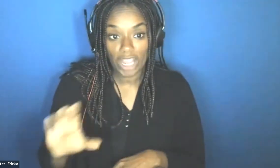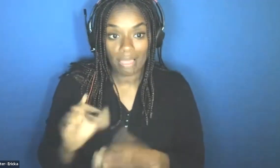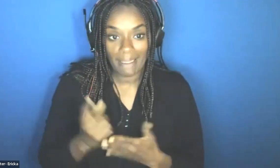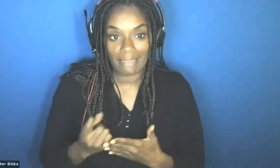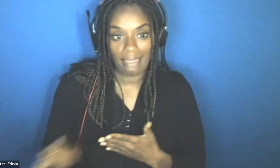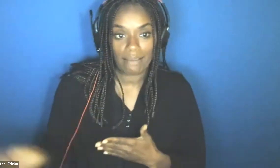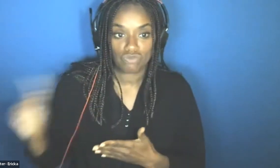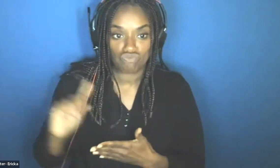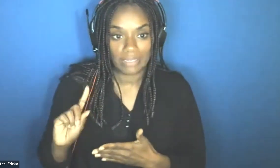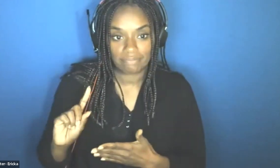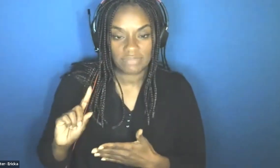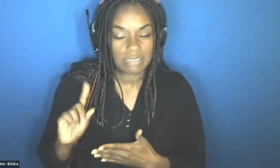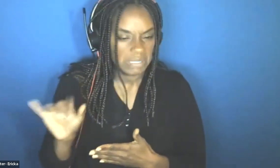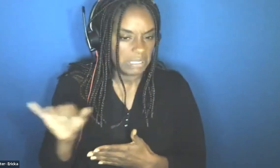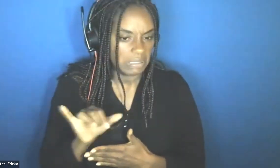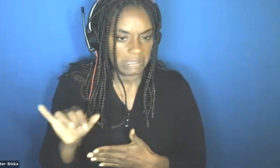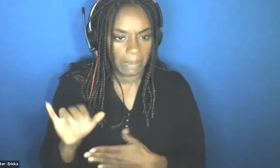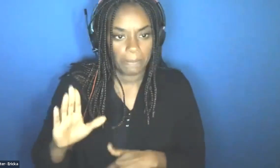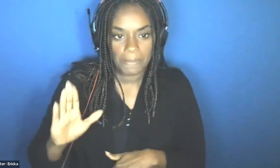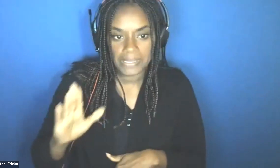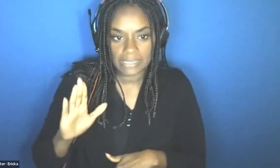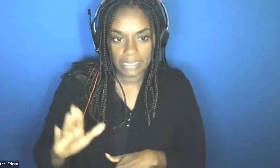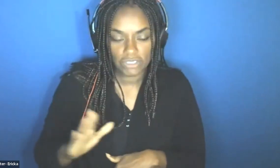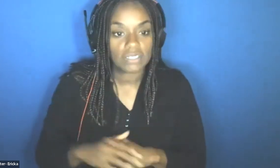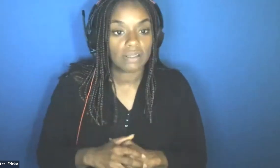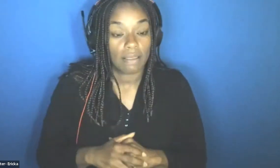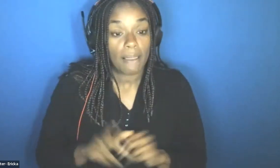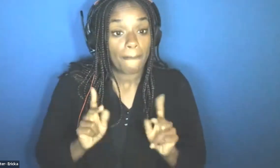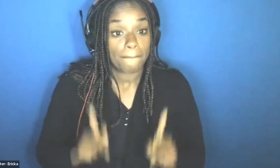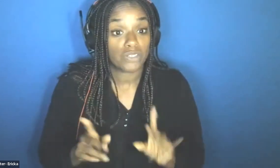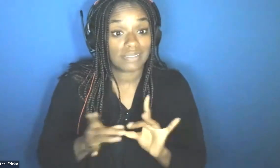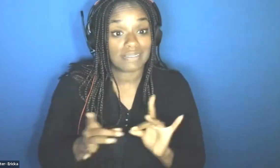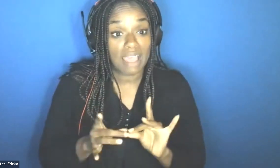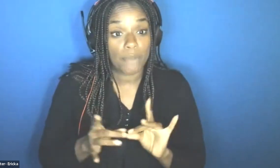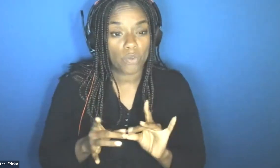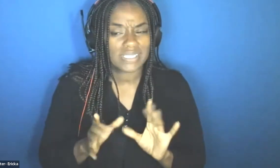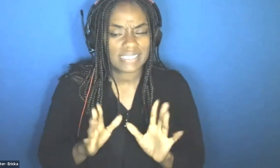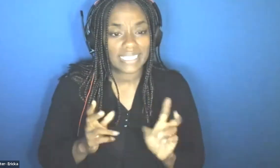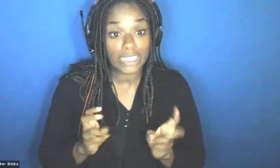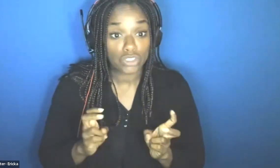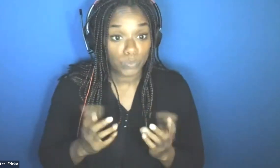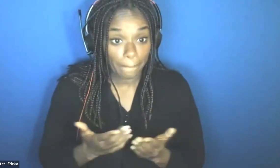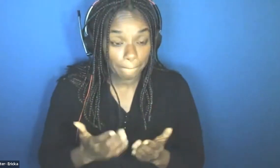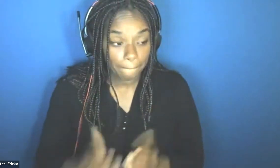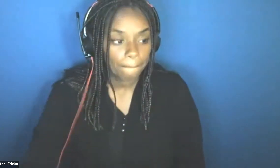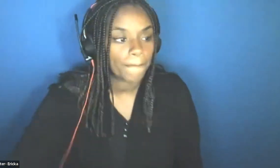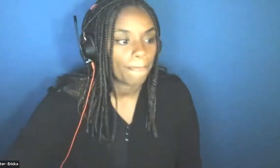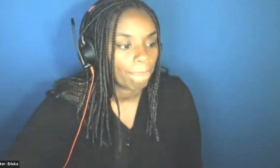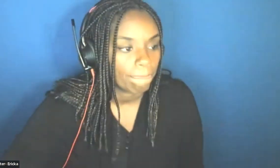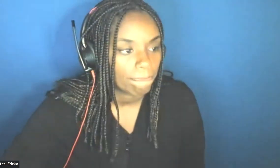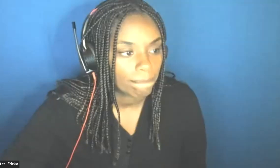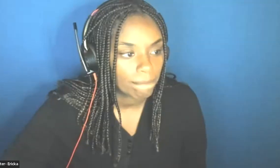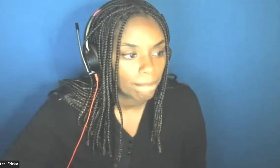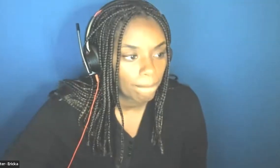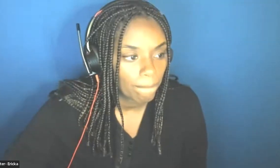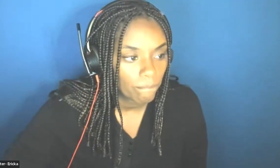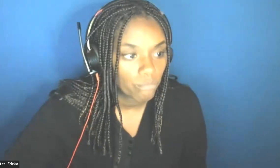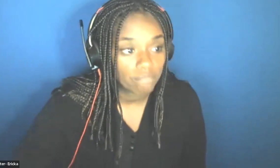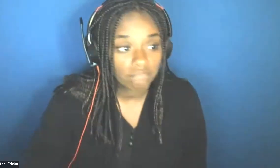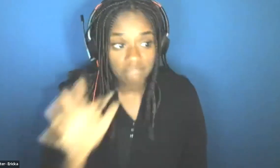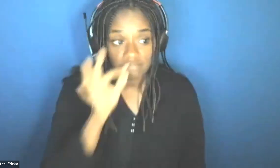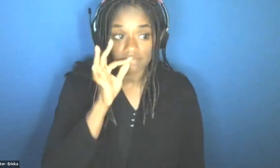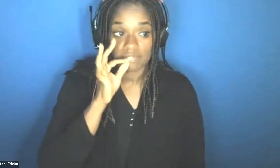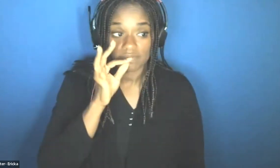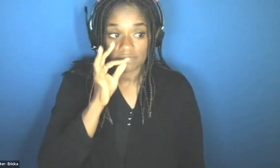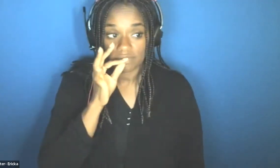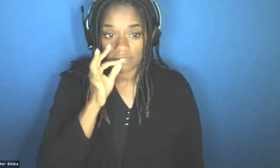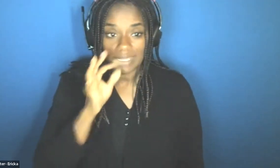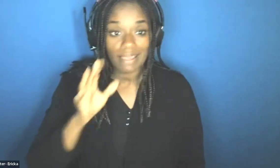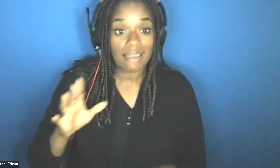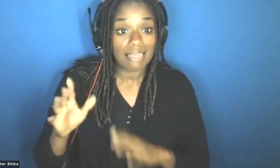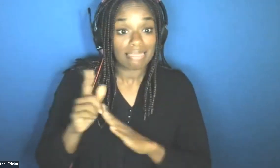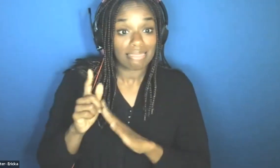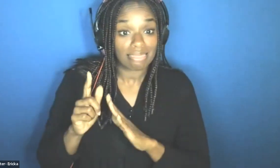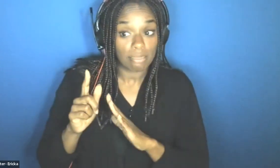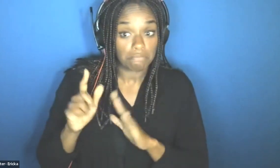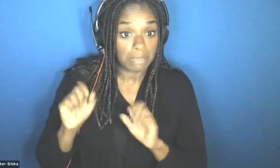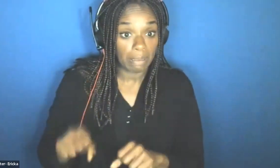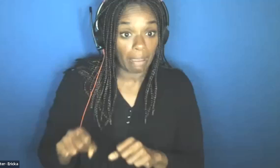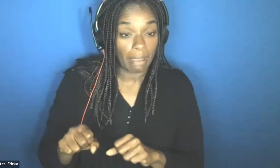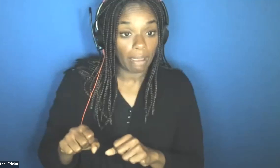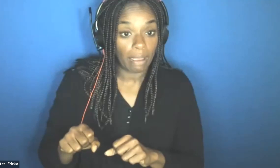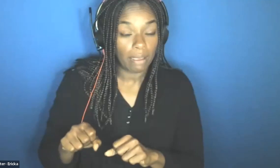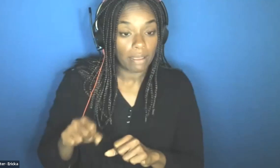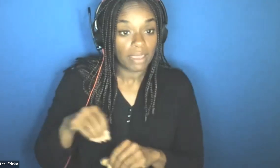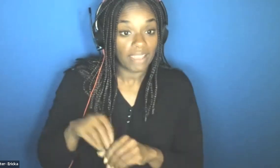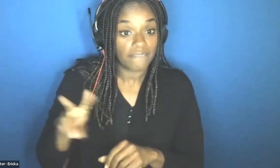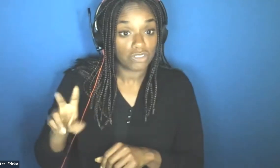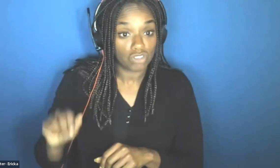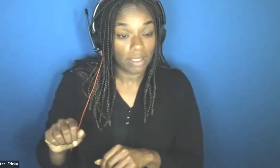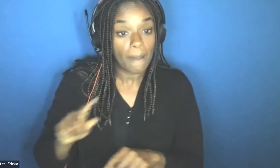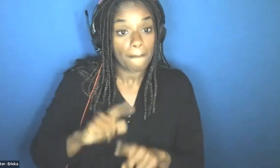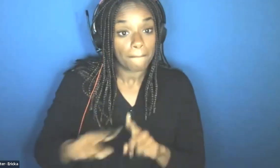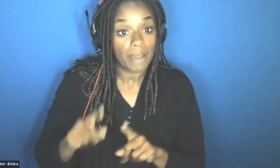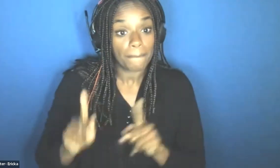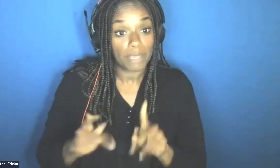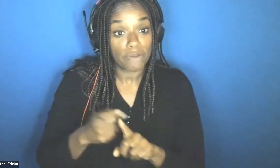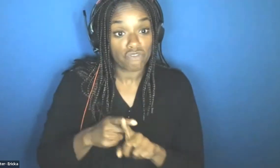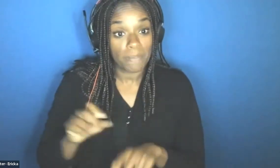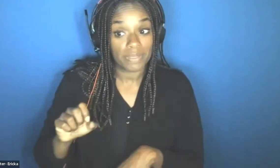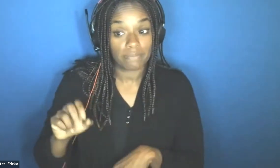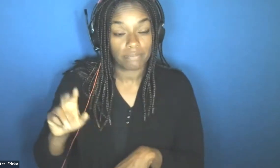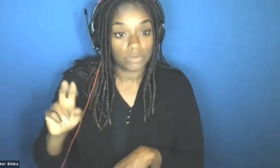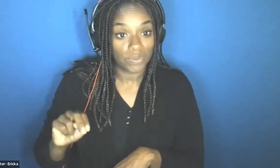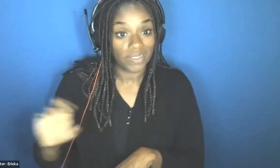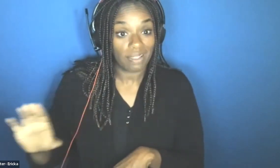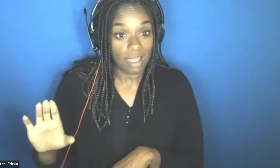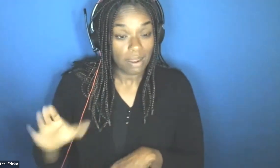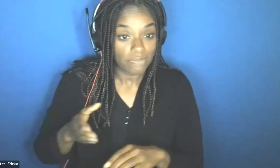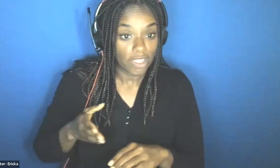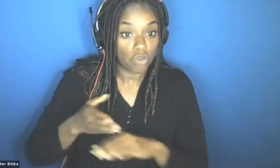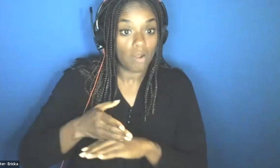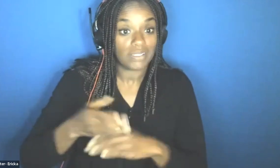And keep in mind it is more complex for those border states that do not have recreational or medical laws on the books.